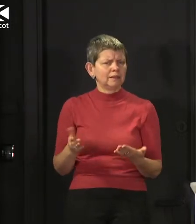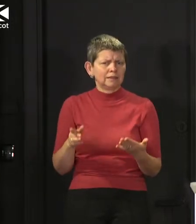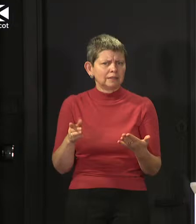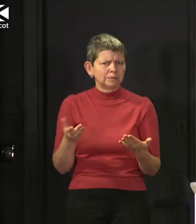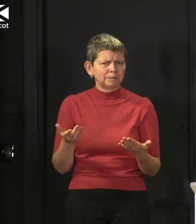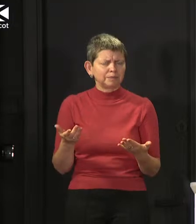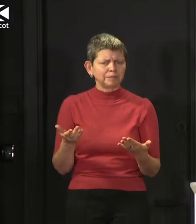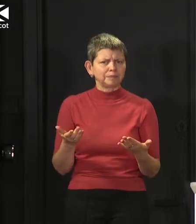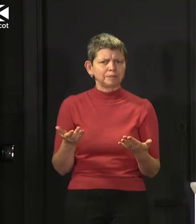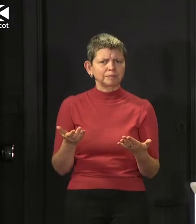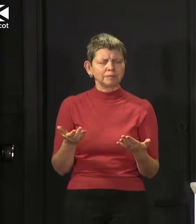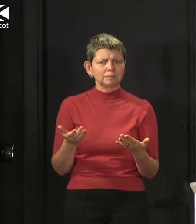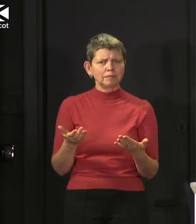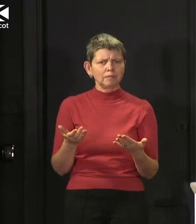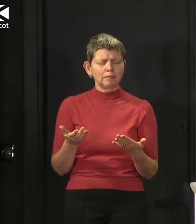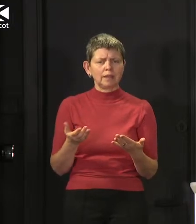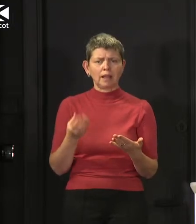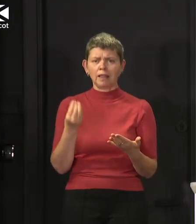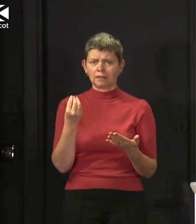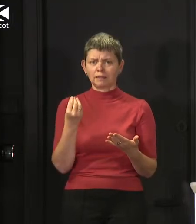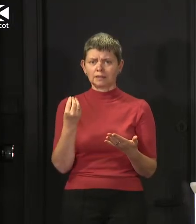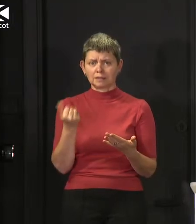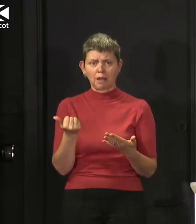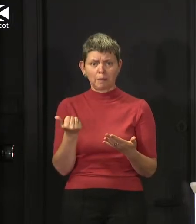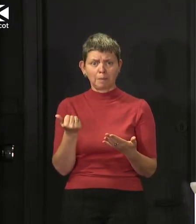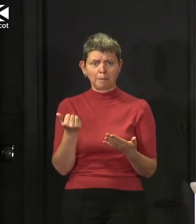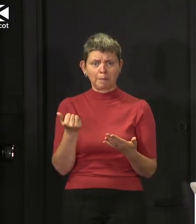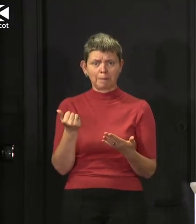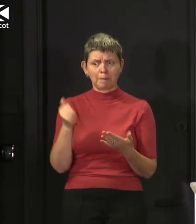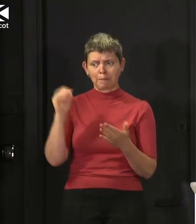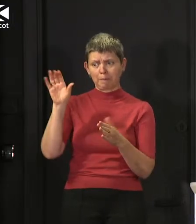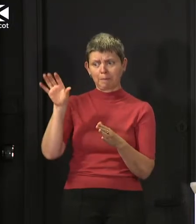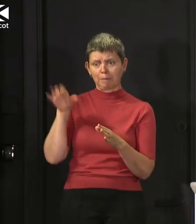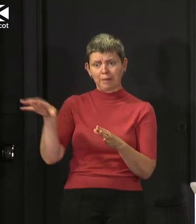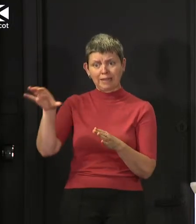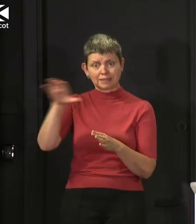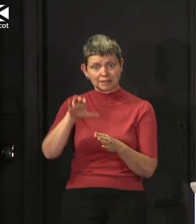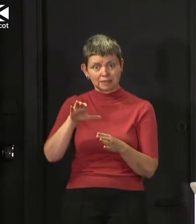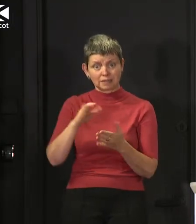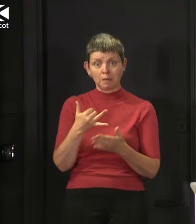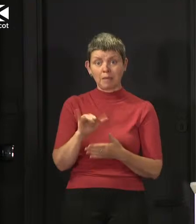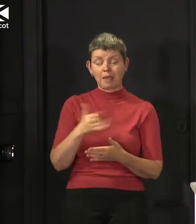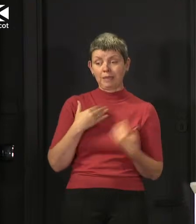undoubtedly there will be some in the category that continue to attach quarantine arrangements